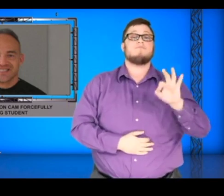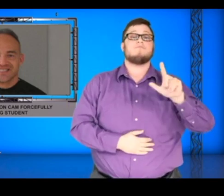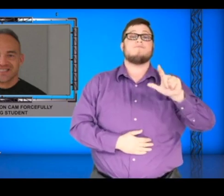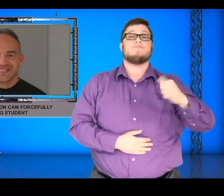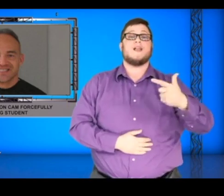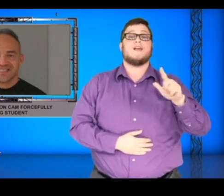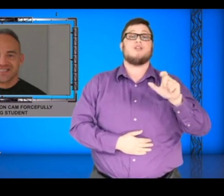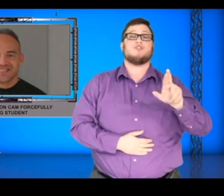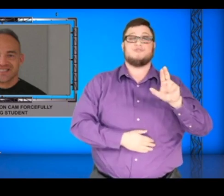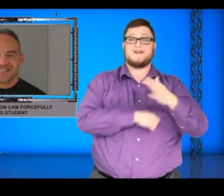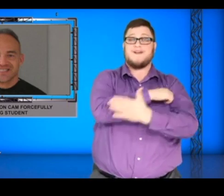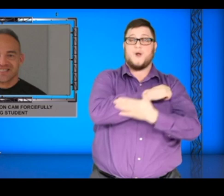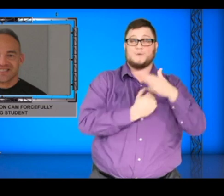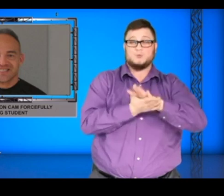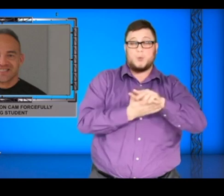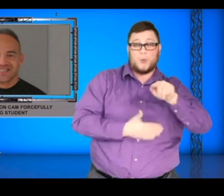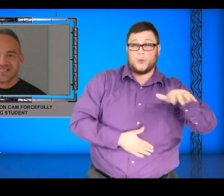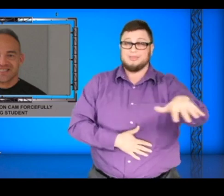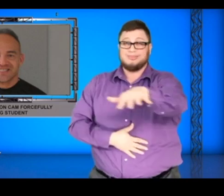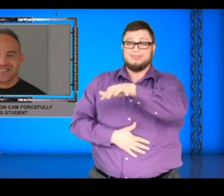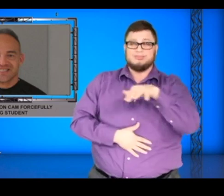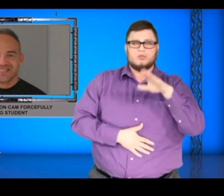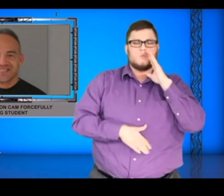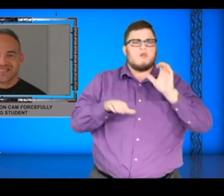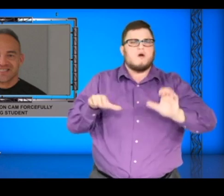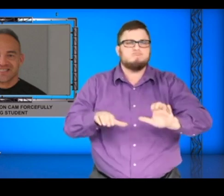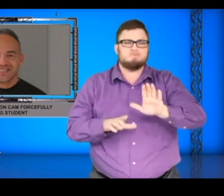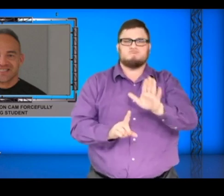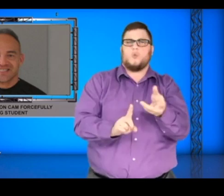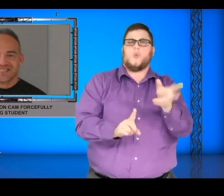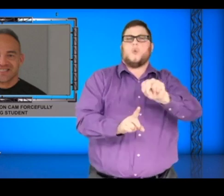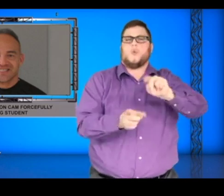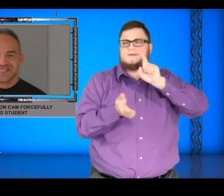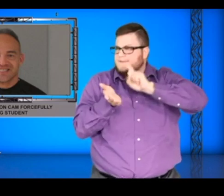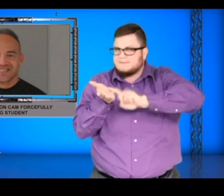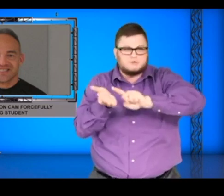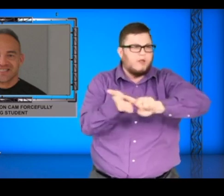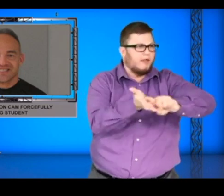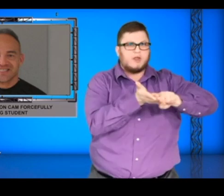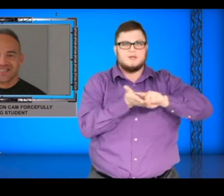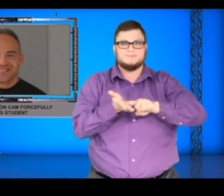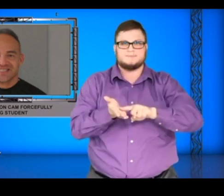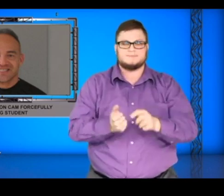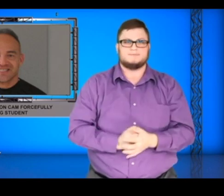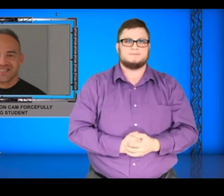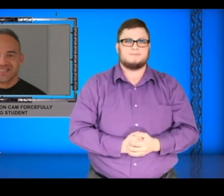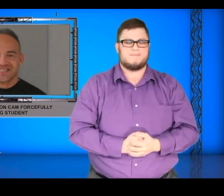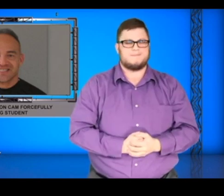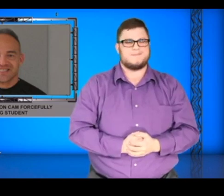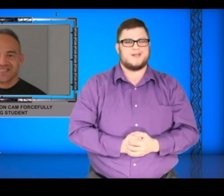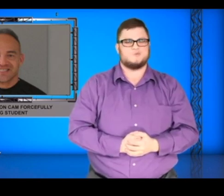Flagler County schools will also be conducting their own investigation.